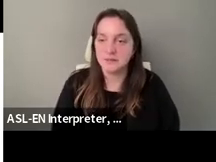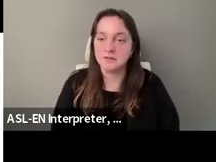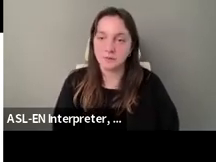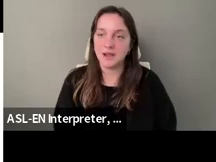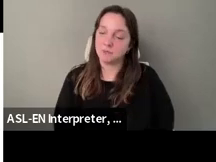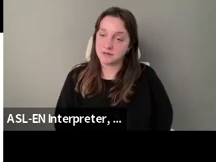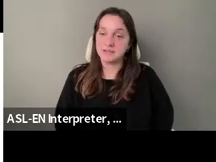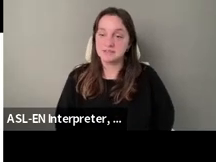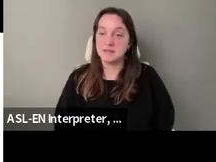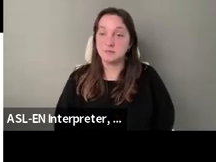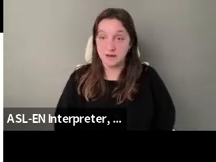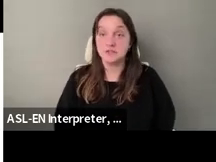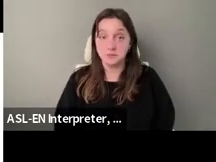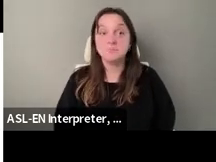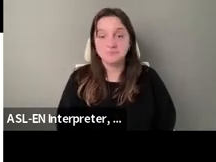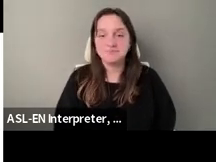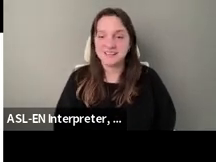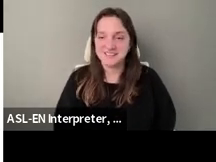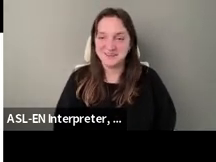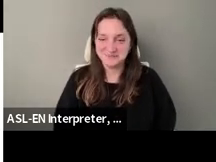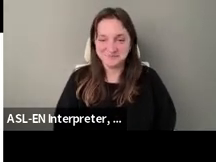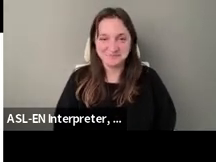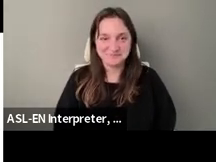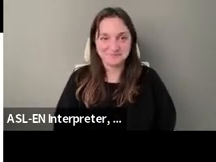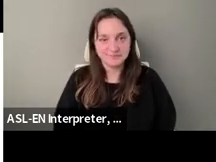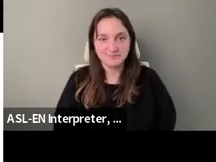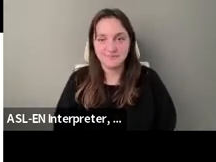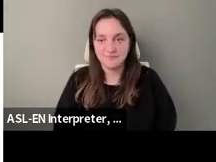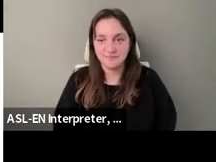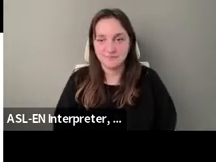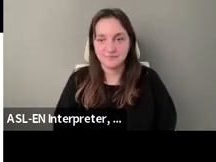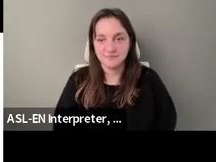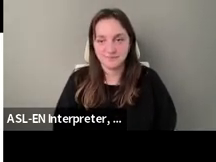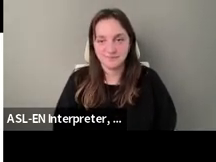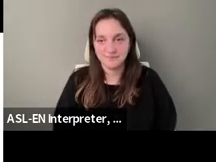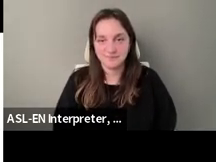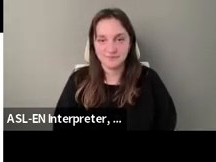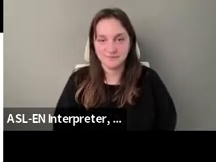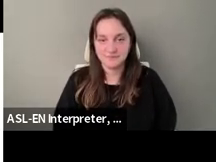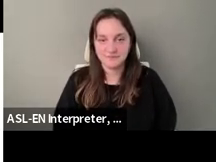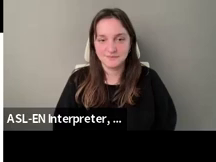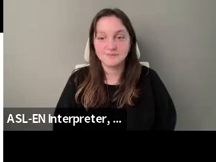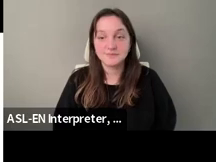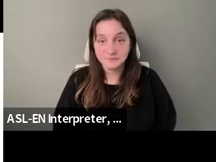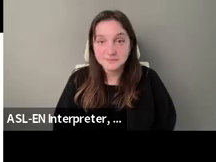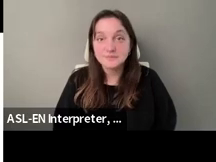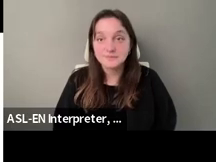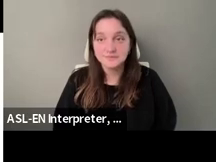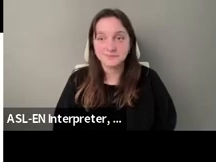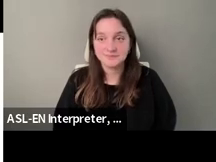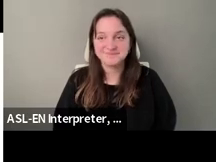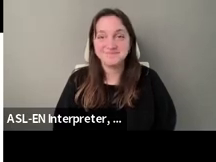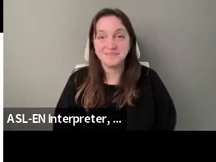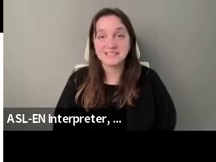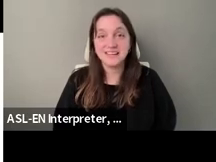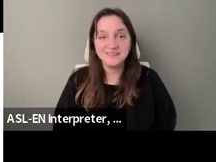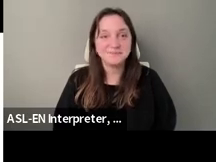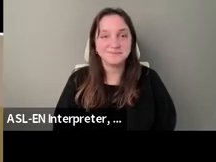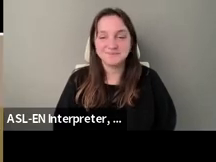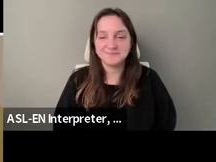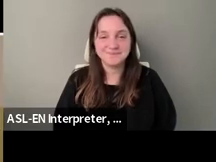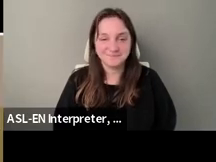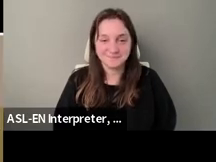to. Next slide.